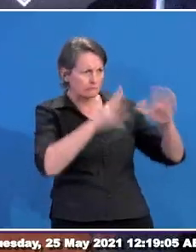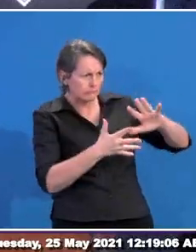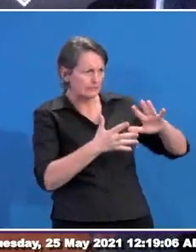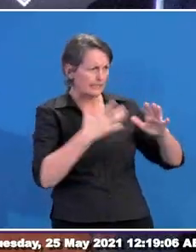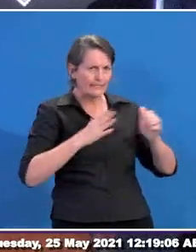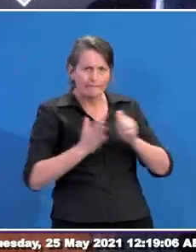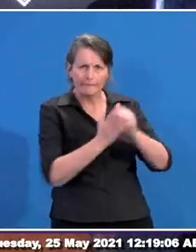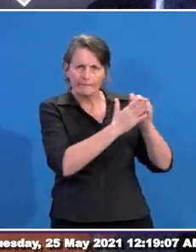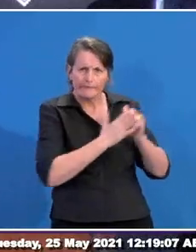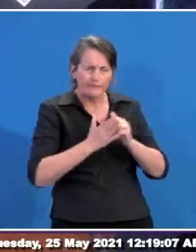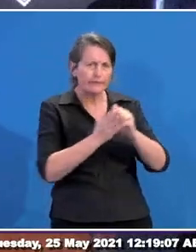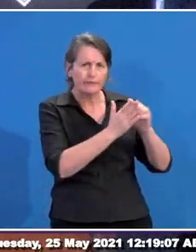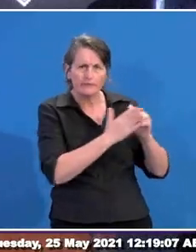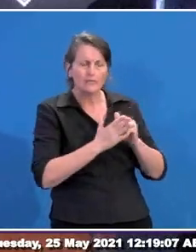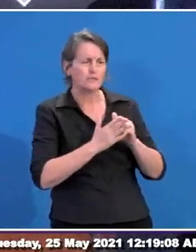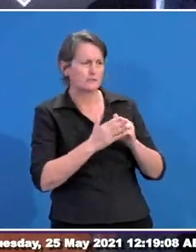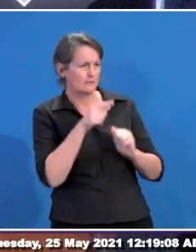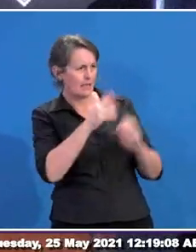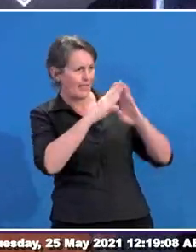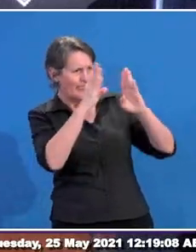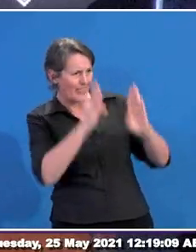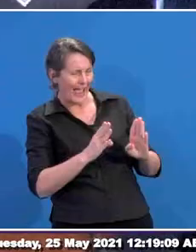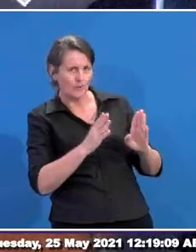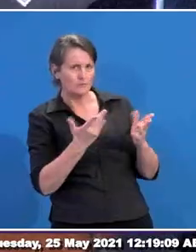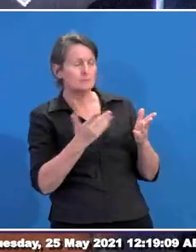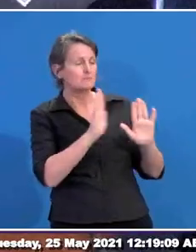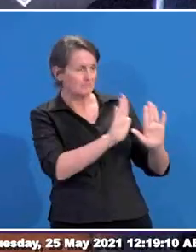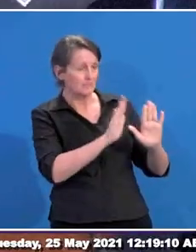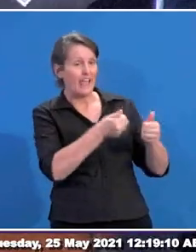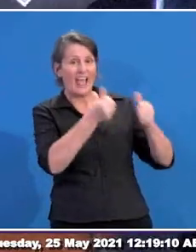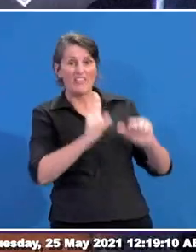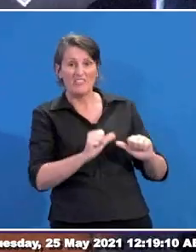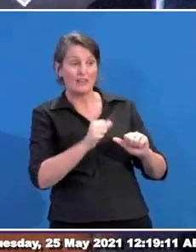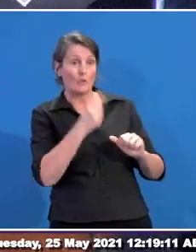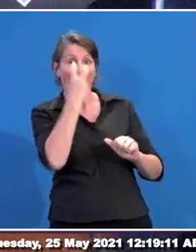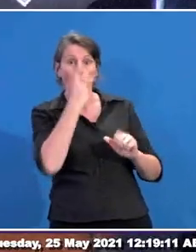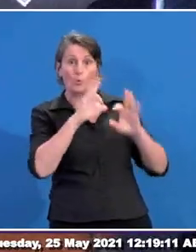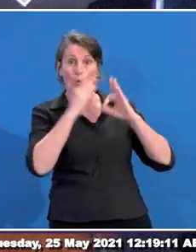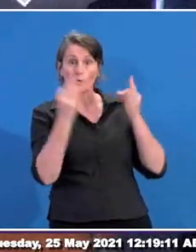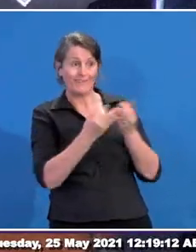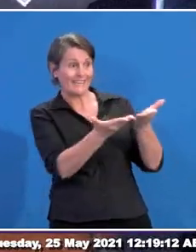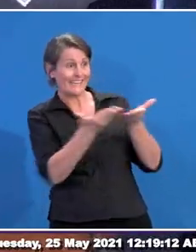There were some issues about not having full records that had been left by the previous service provider?